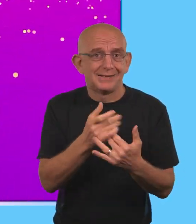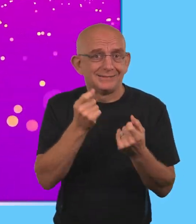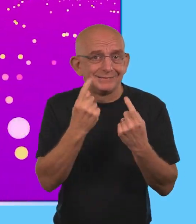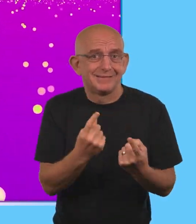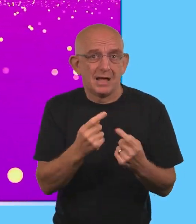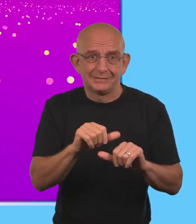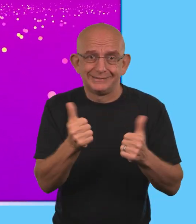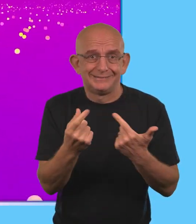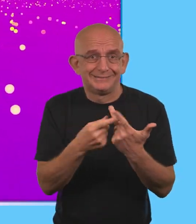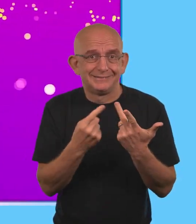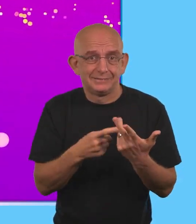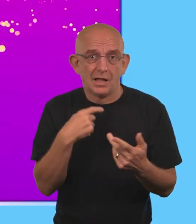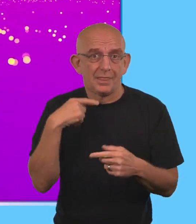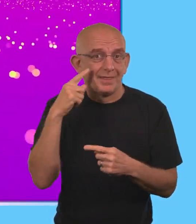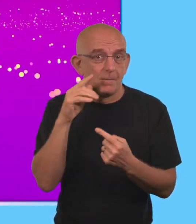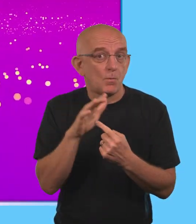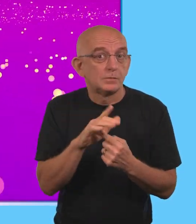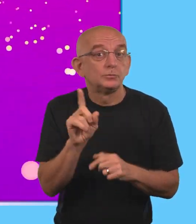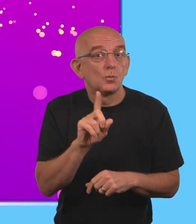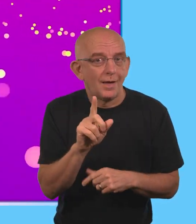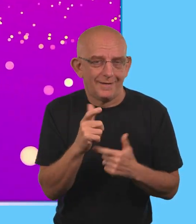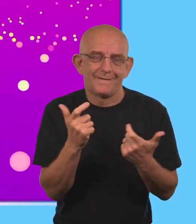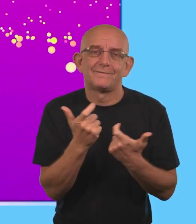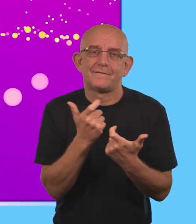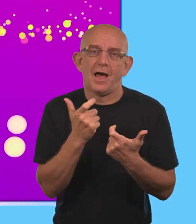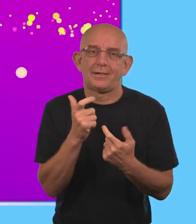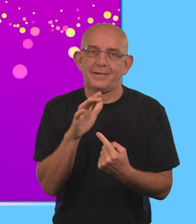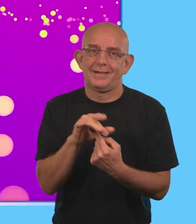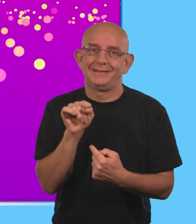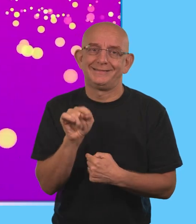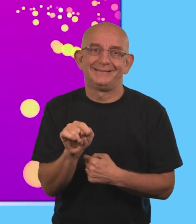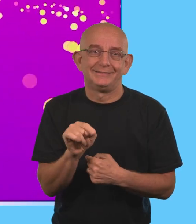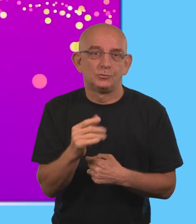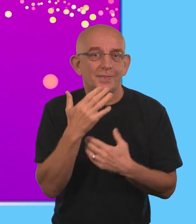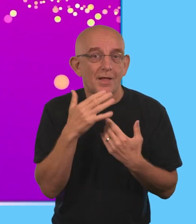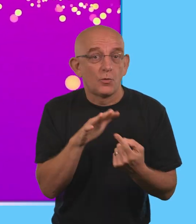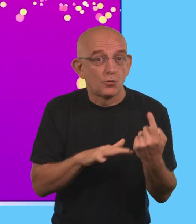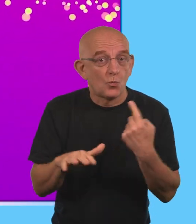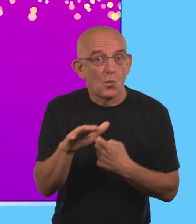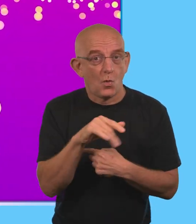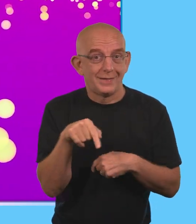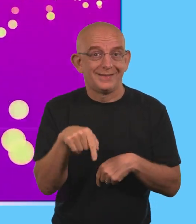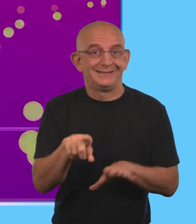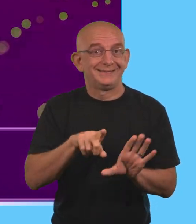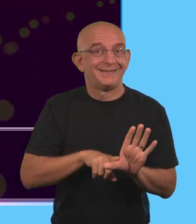they were really accessible, really well made, and of course I think the most important, really fun.